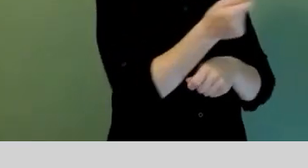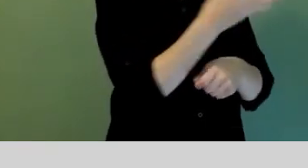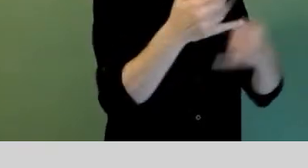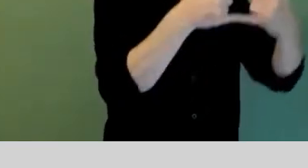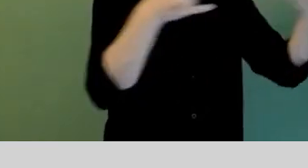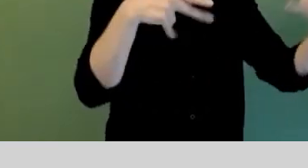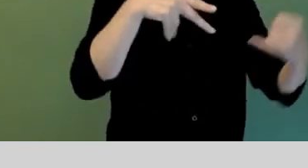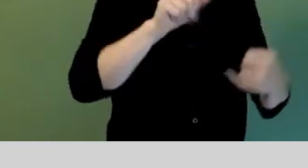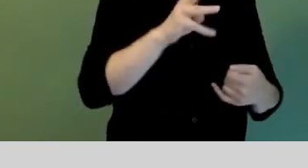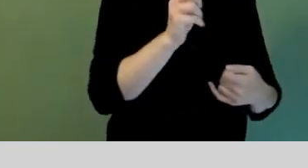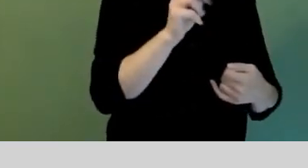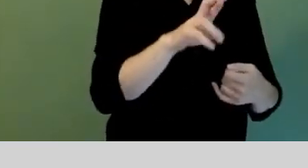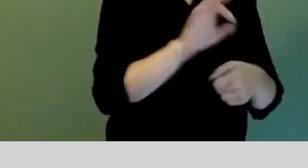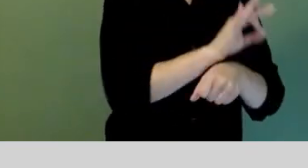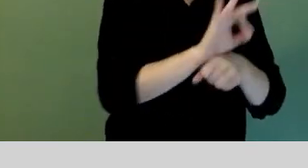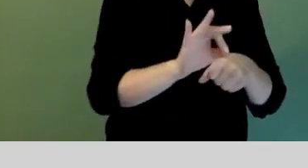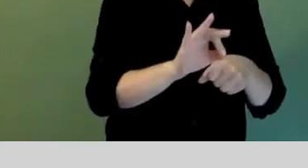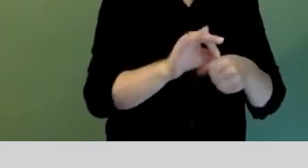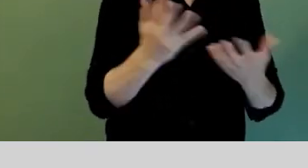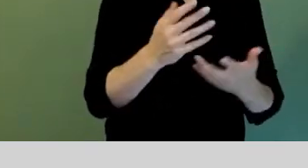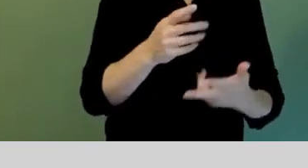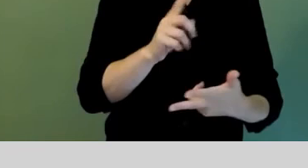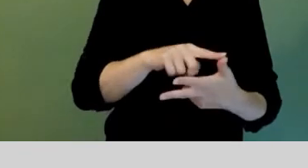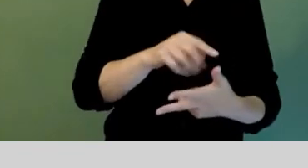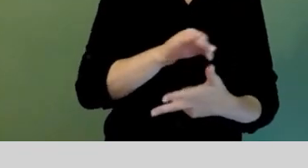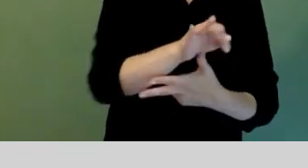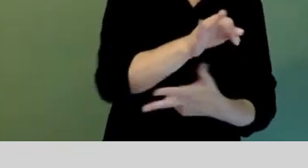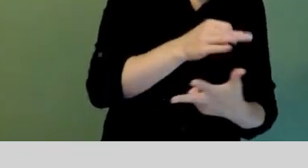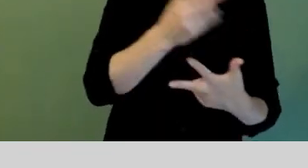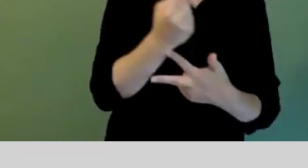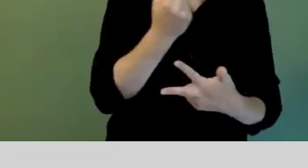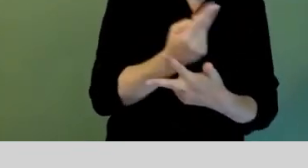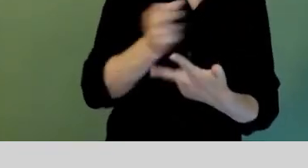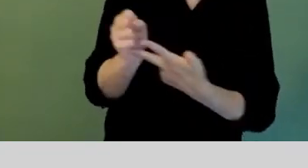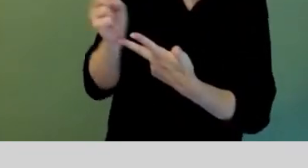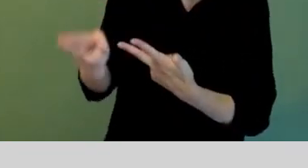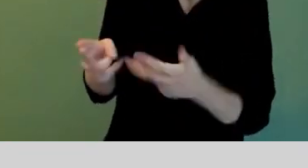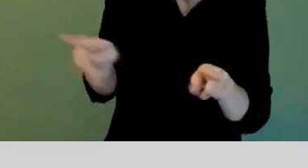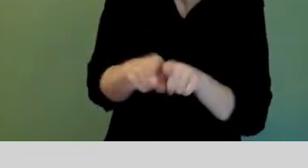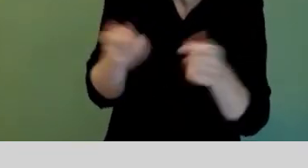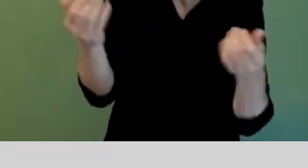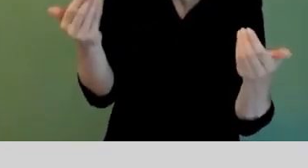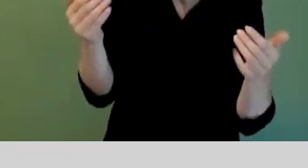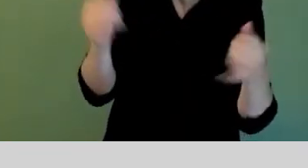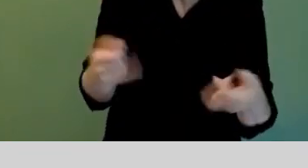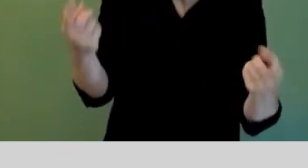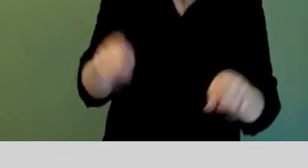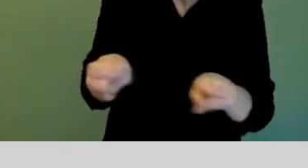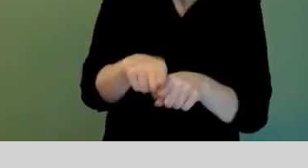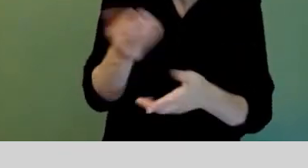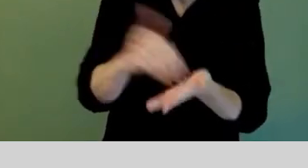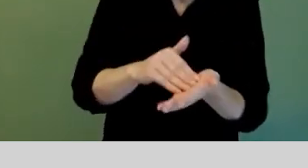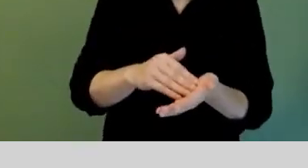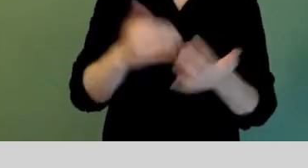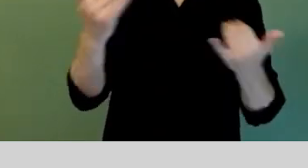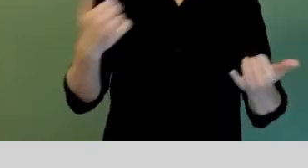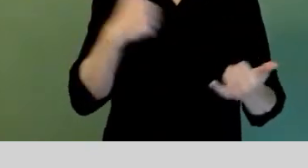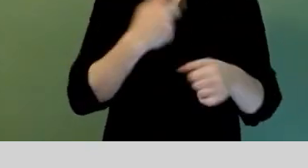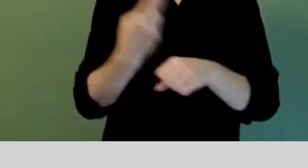which is define, consume and throw away again. Let's use a decorator to get that map call up the front where it's more in your face.